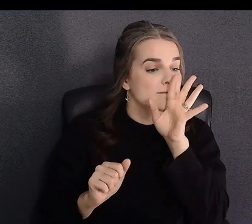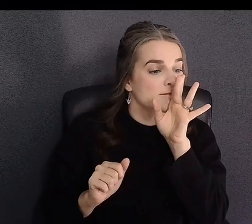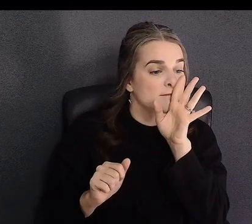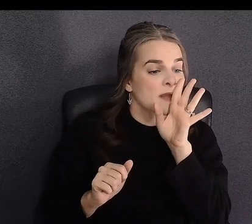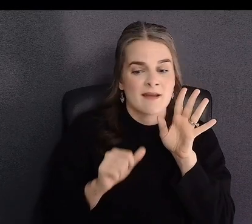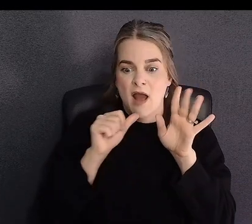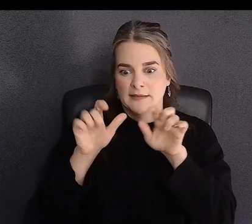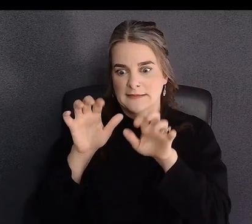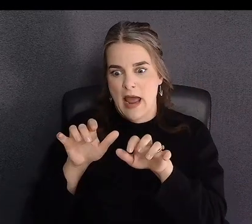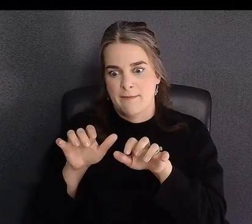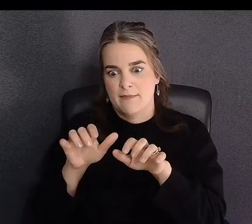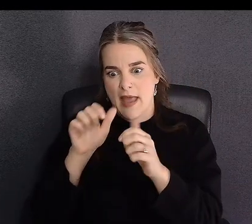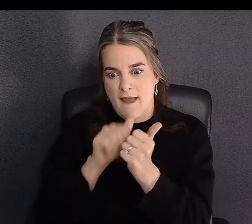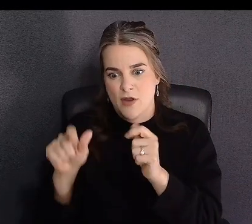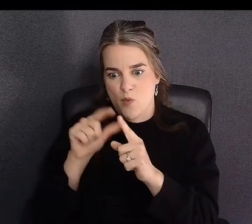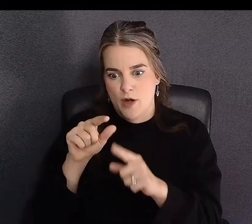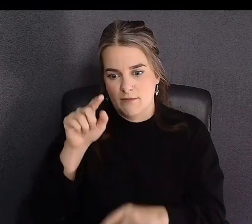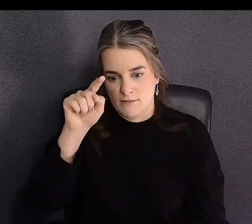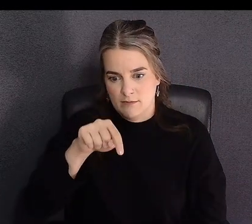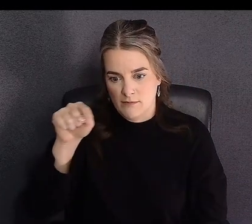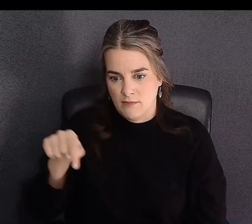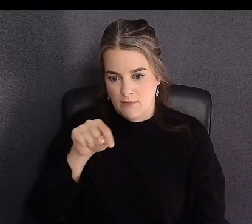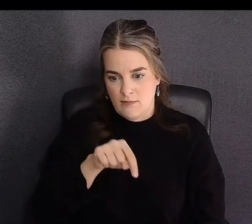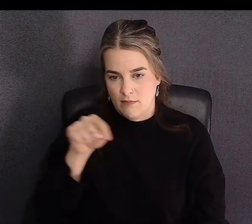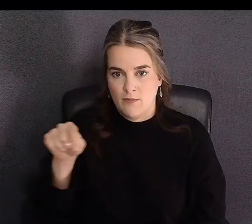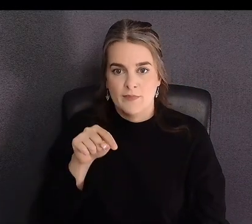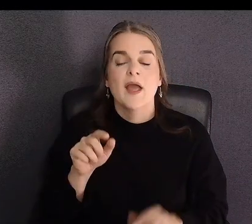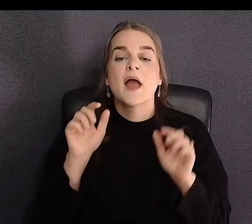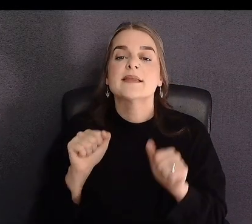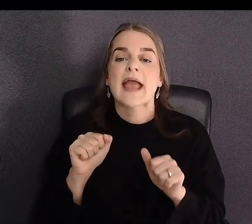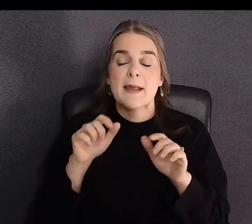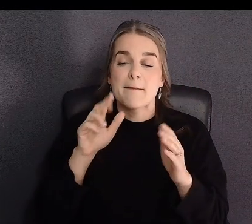But you can do painting, drawing all with it.